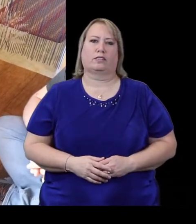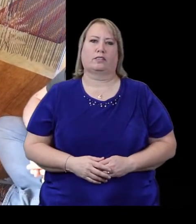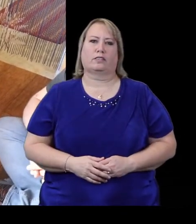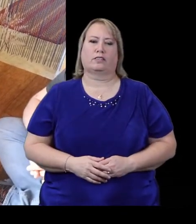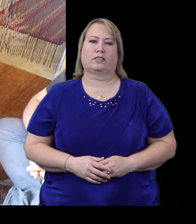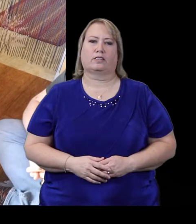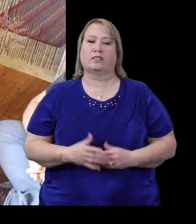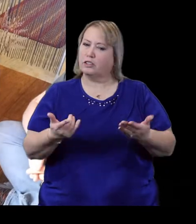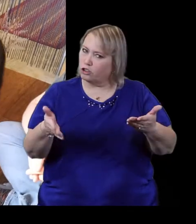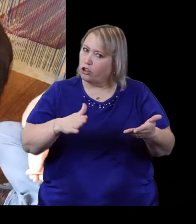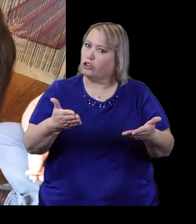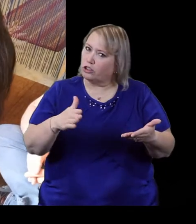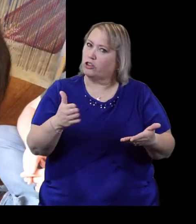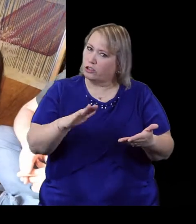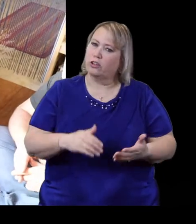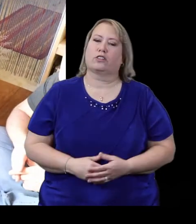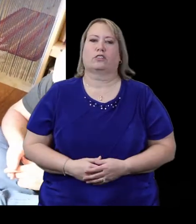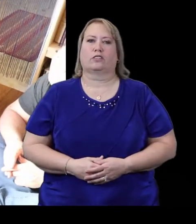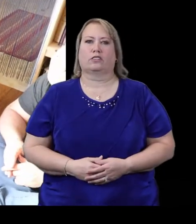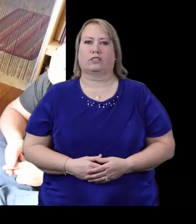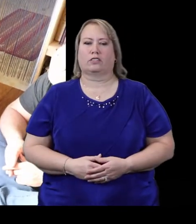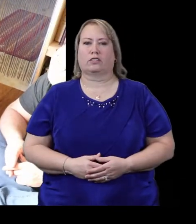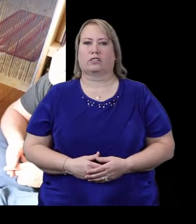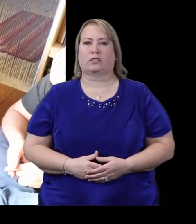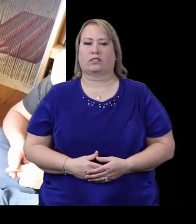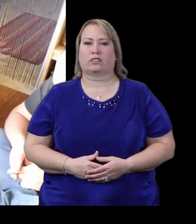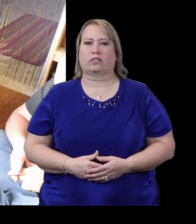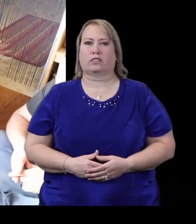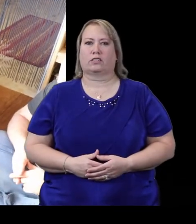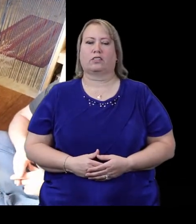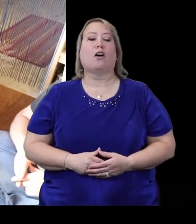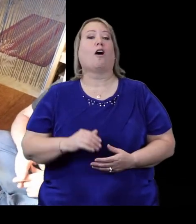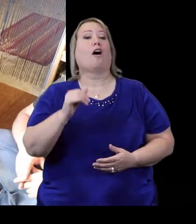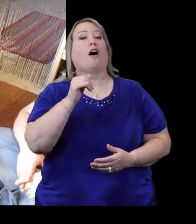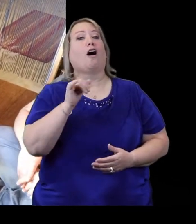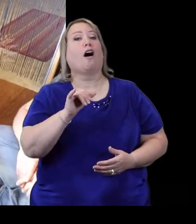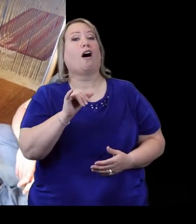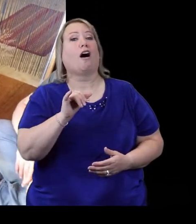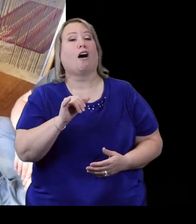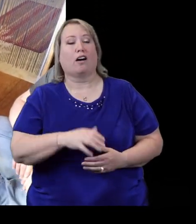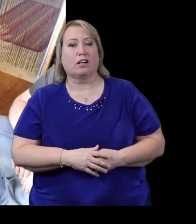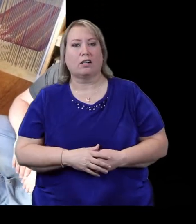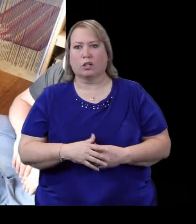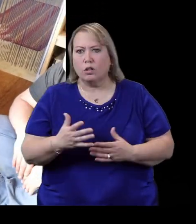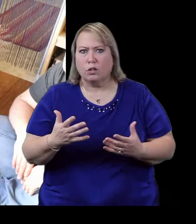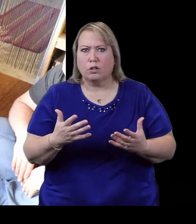Here we've got the owl. [Owl sounds] Okay. Your turn. That's --